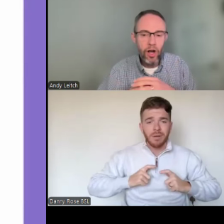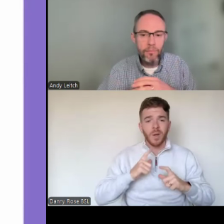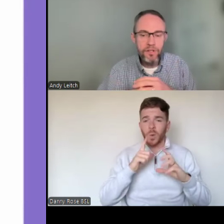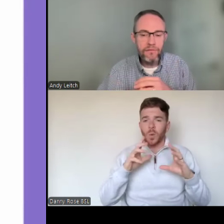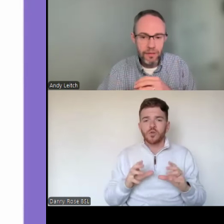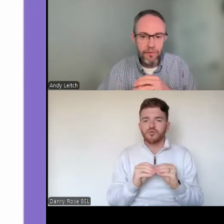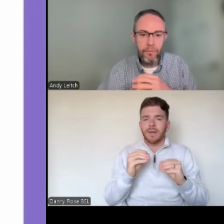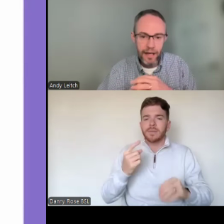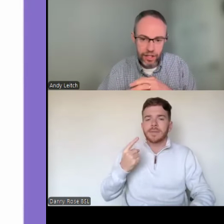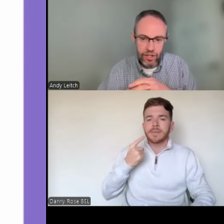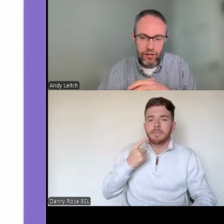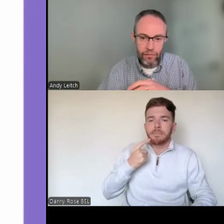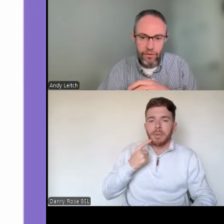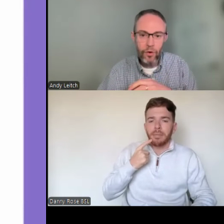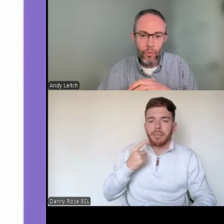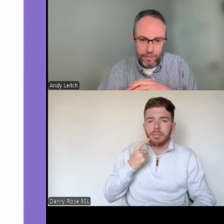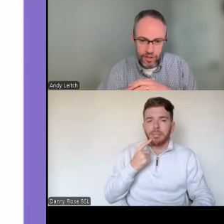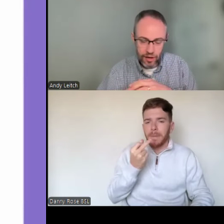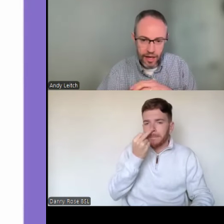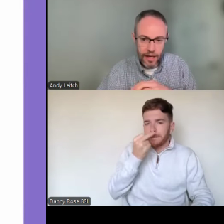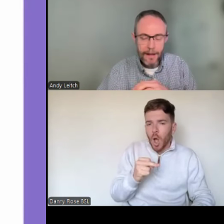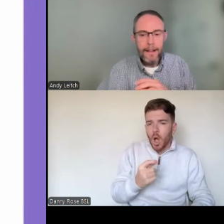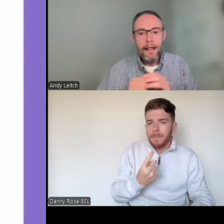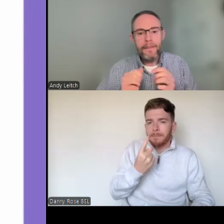mock-ups of some of the pages of the website.